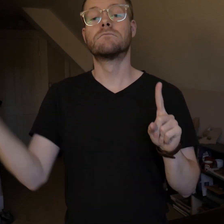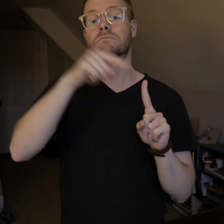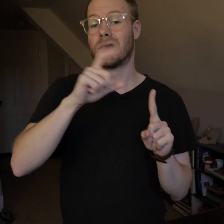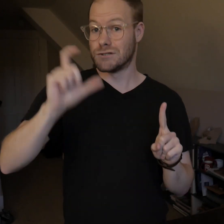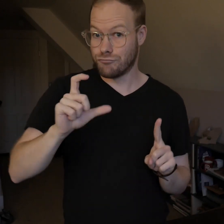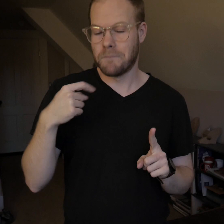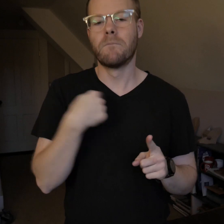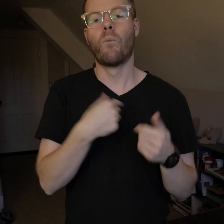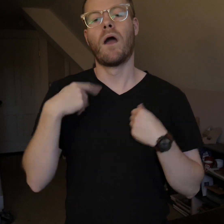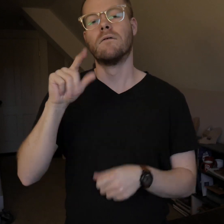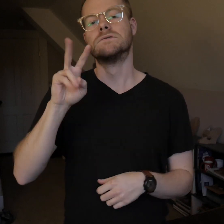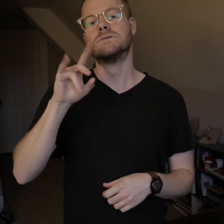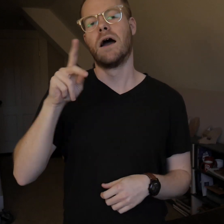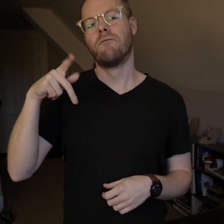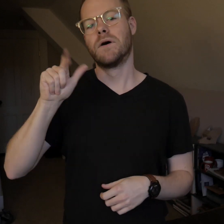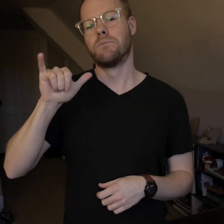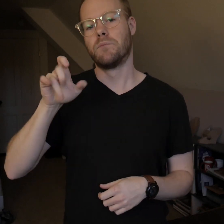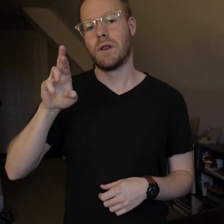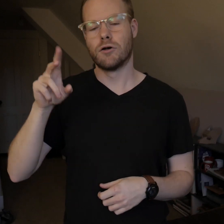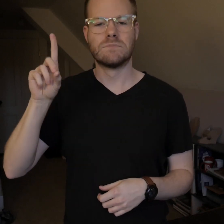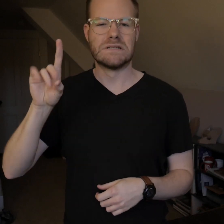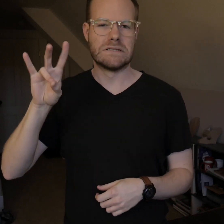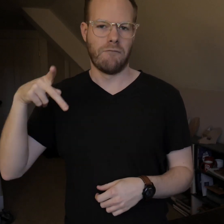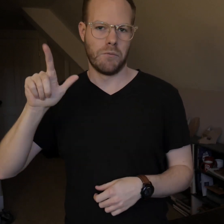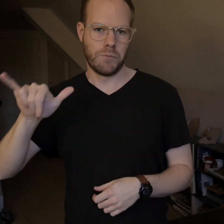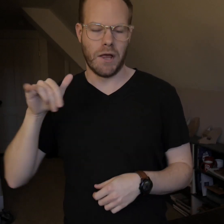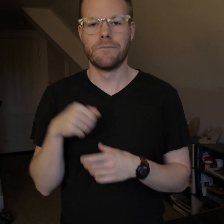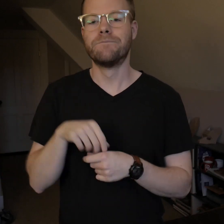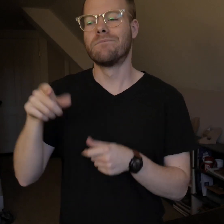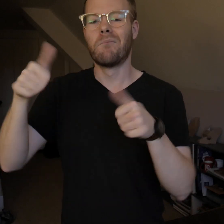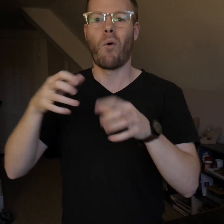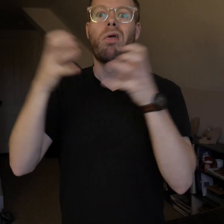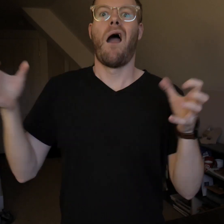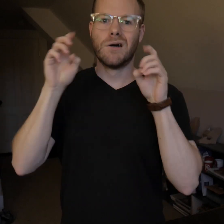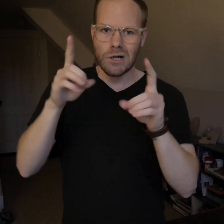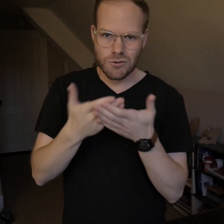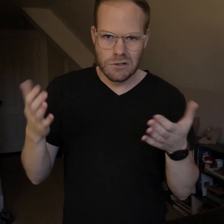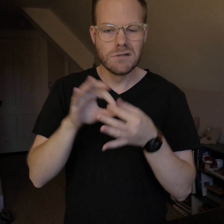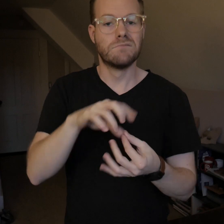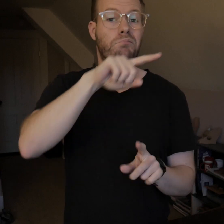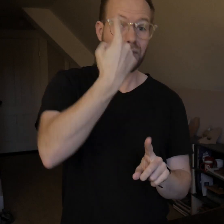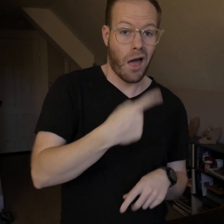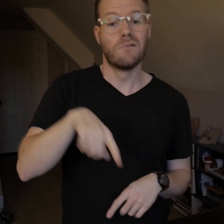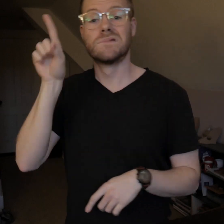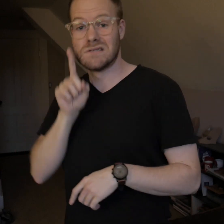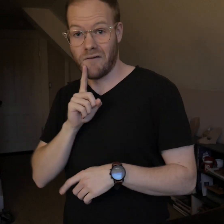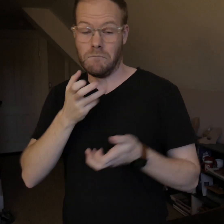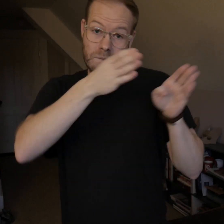Going back to Instagram, we have David Player, d7play, who posts a lot of educational things about being Black and Deaf,